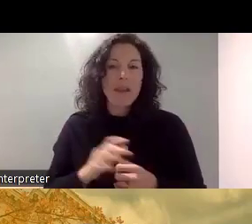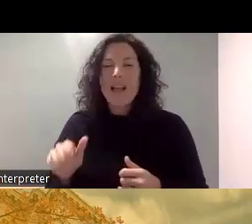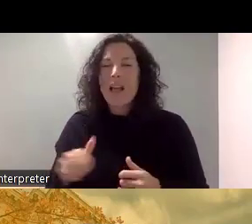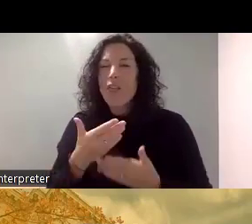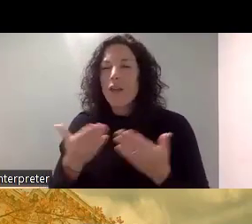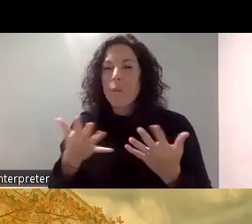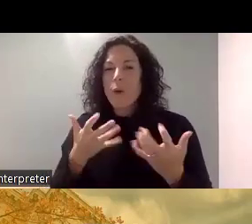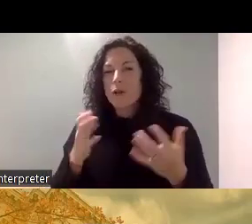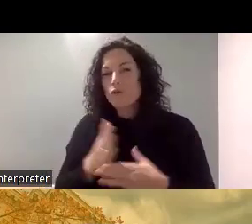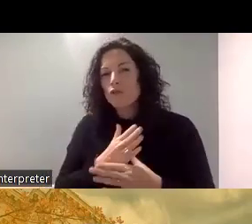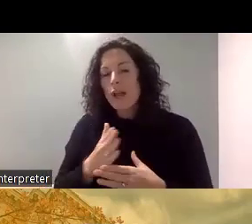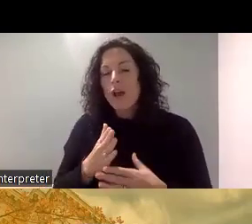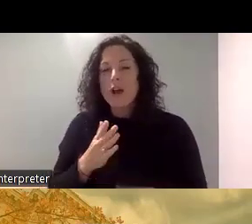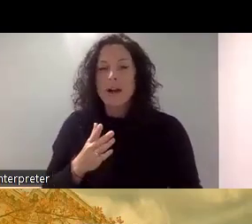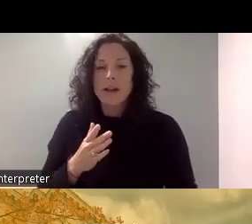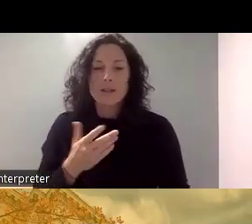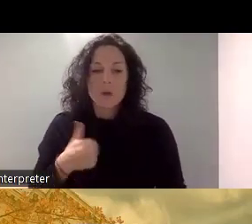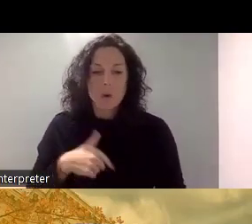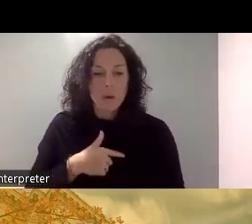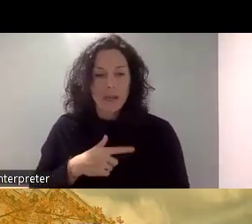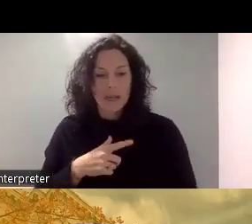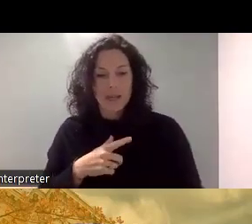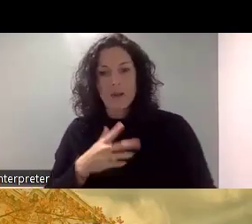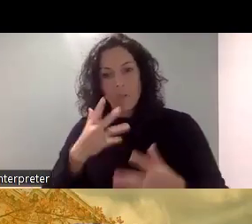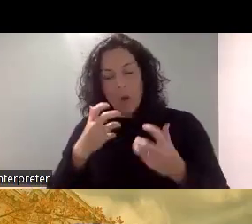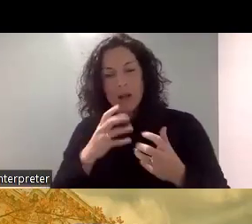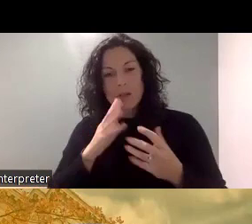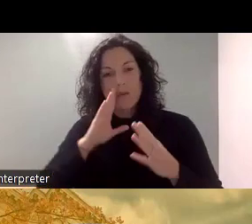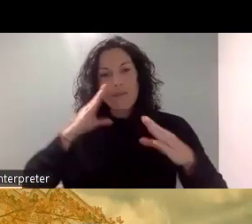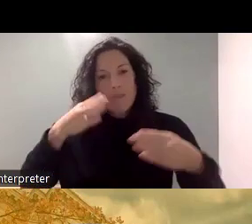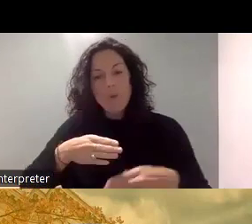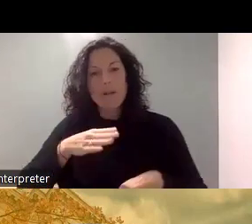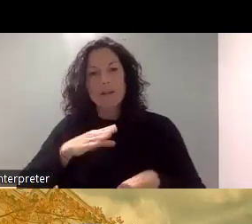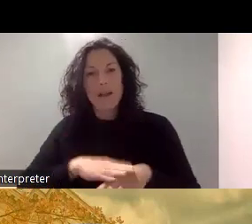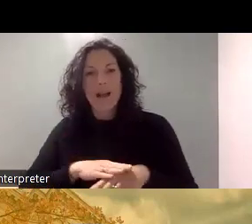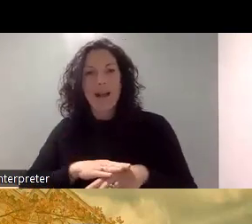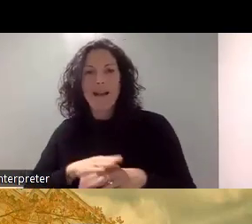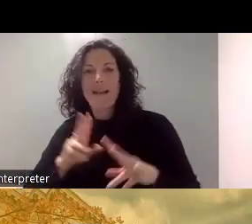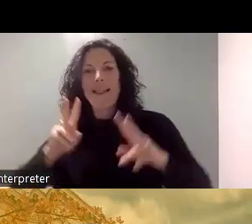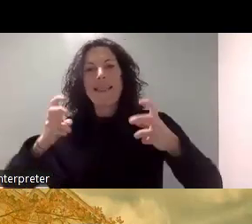is that we really want to also focus on a theme of communication.